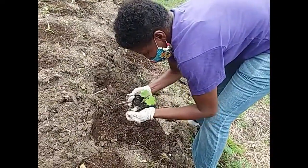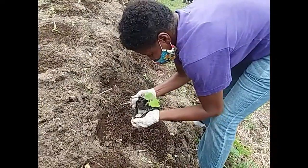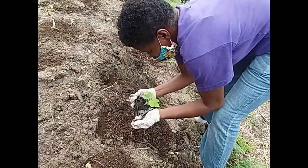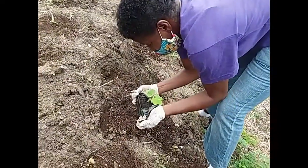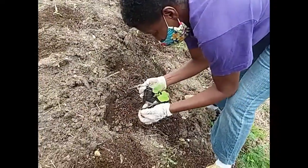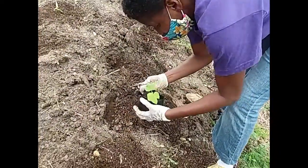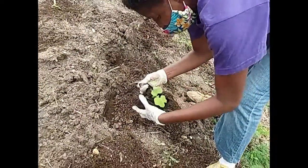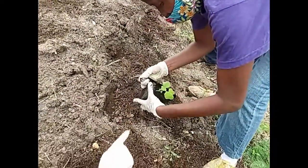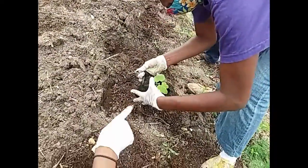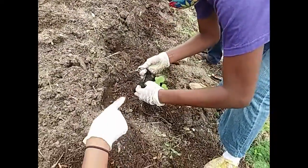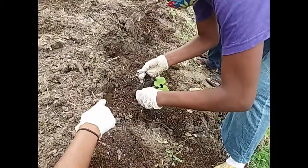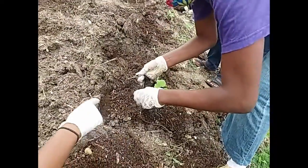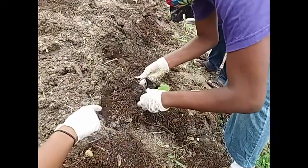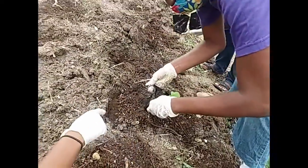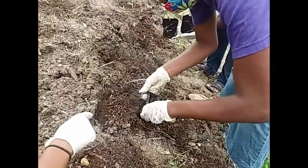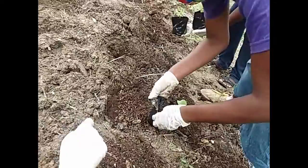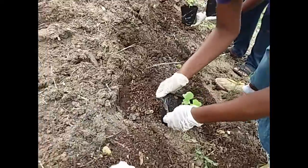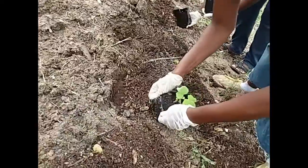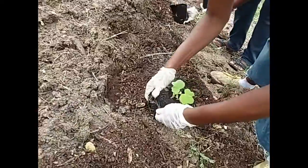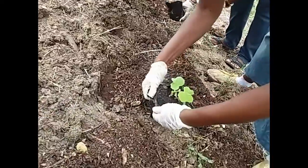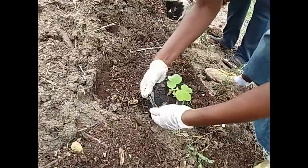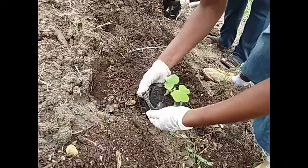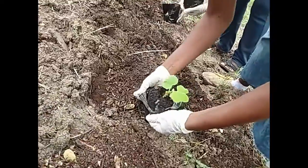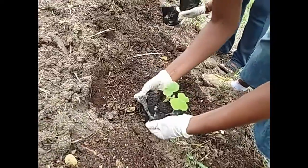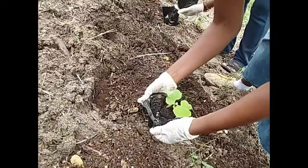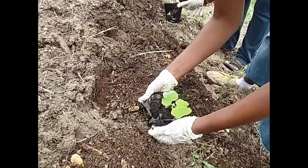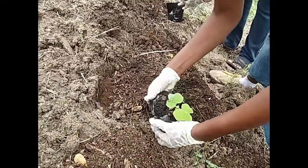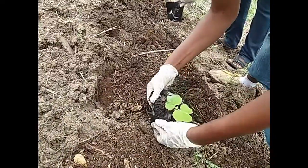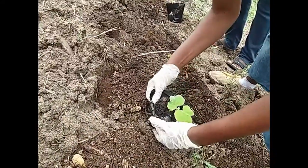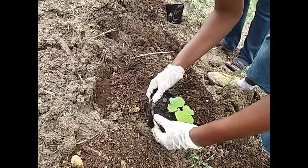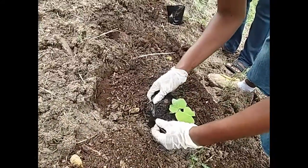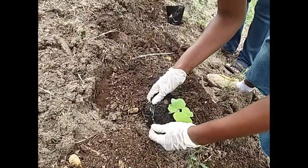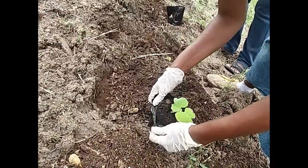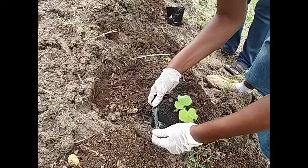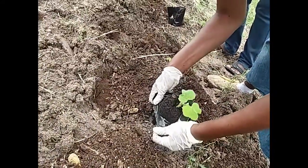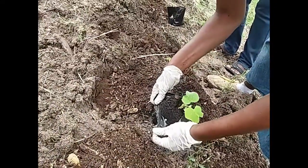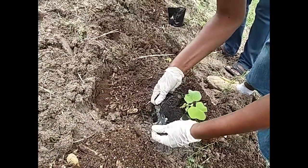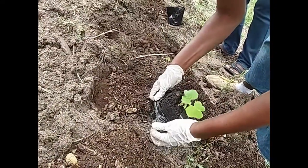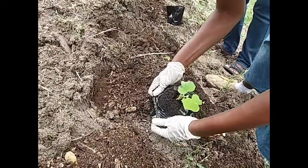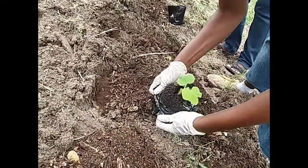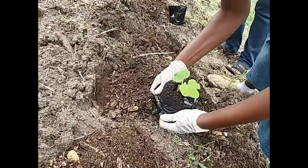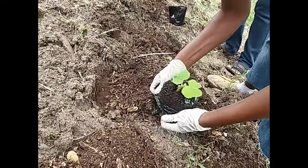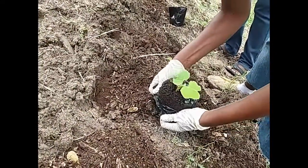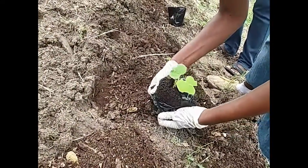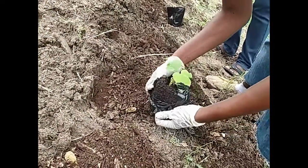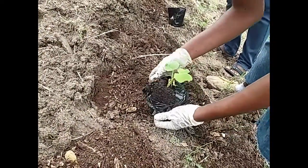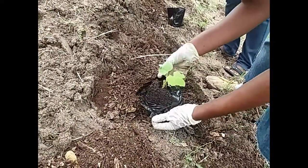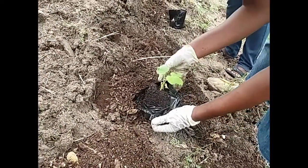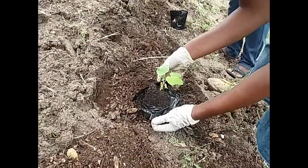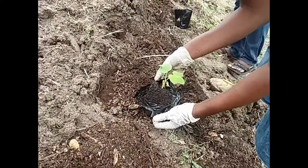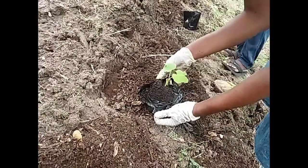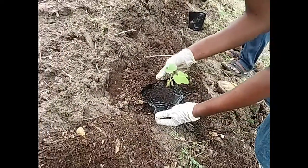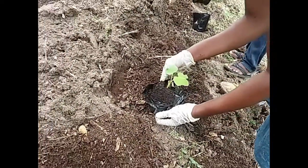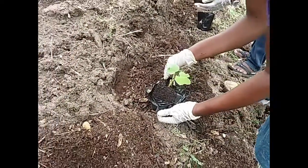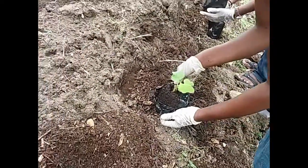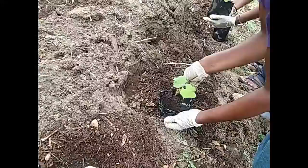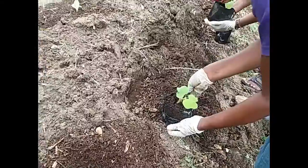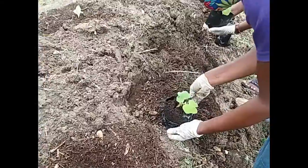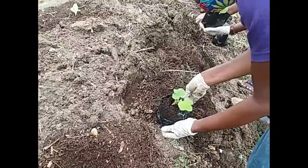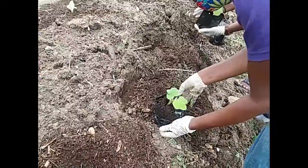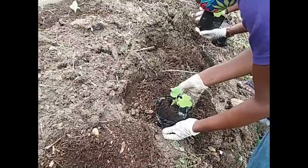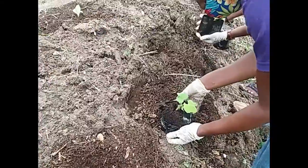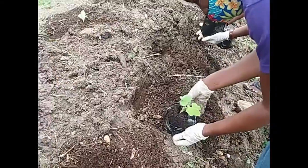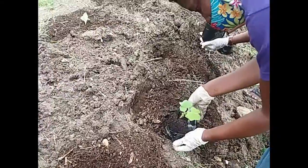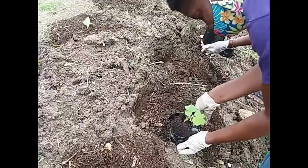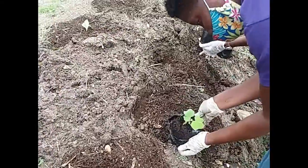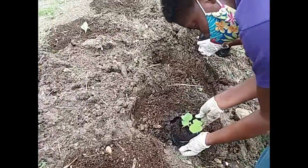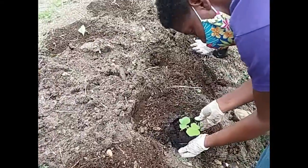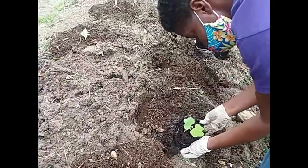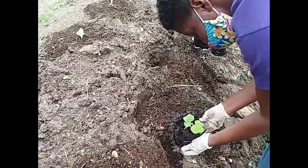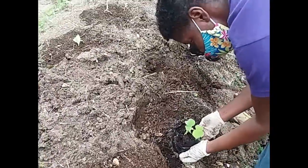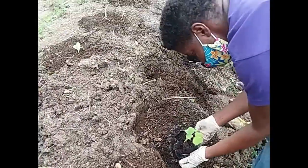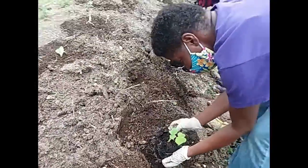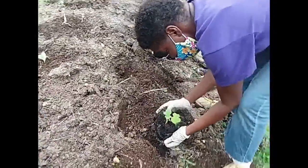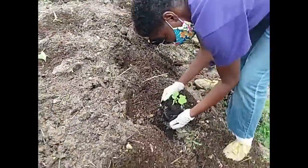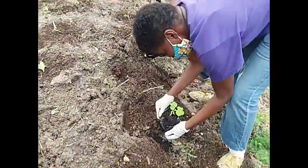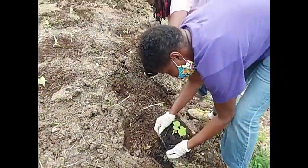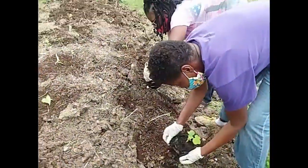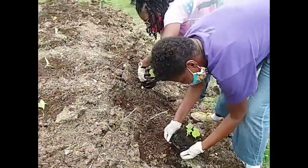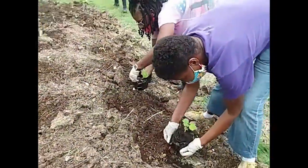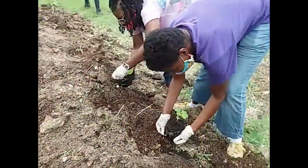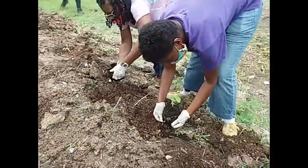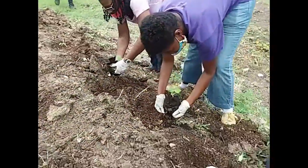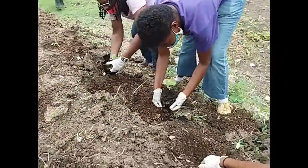oh